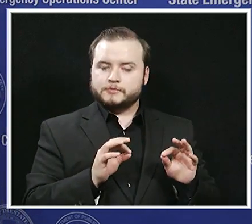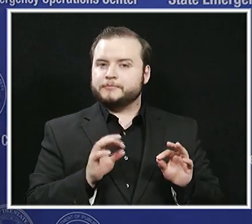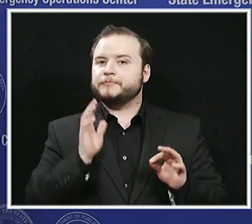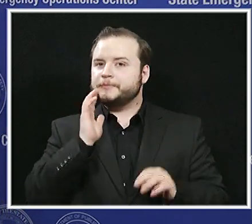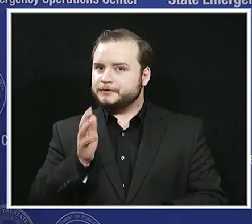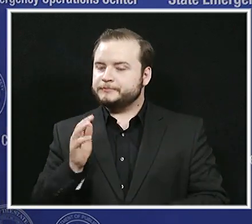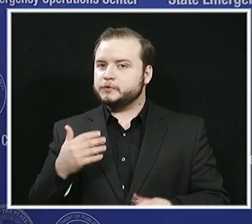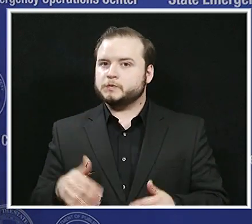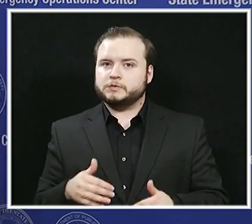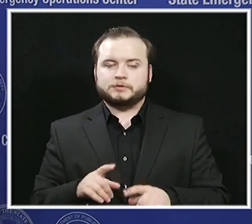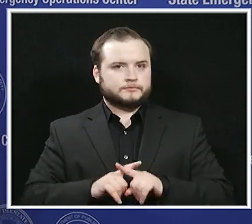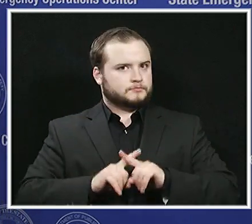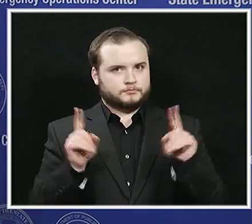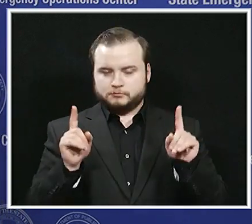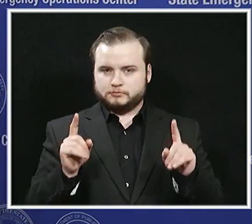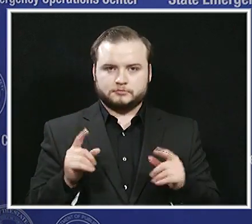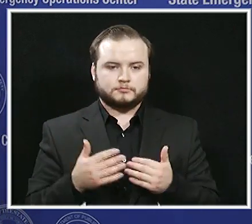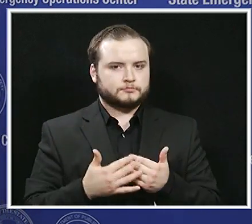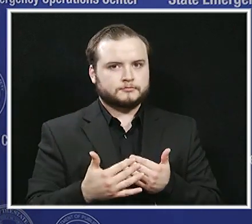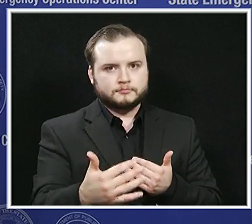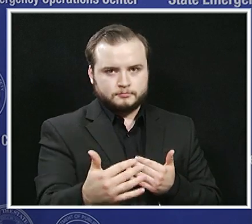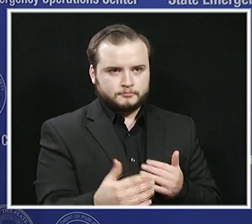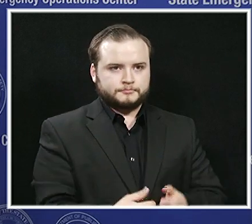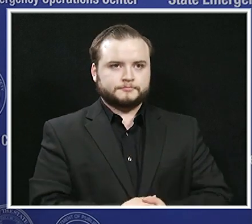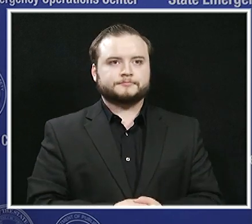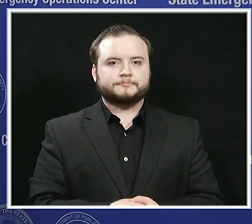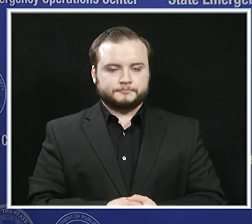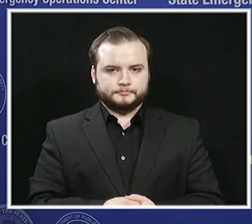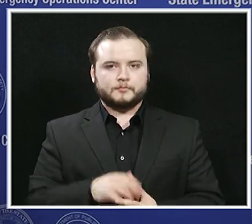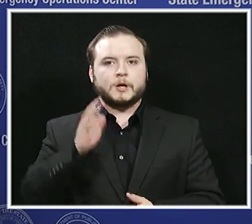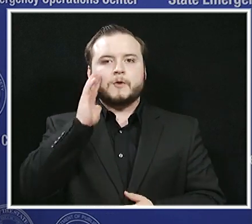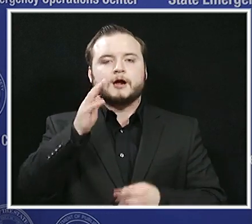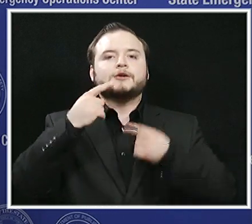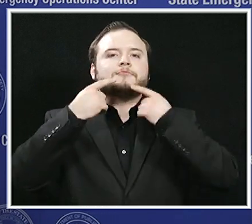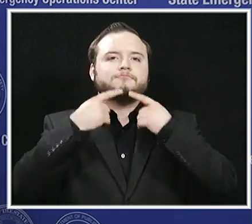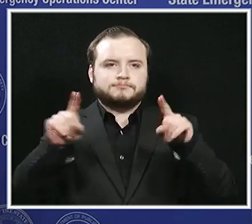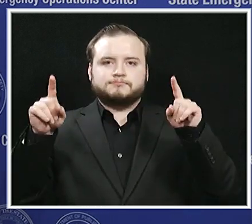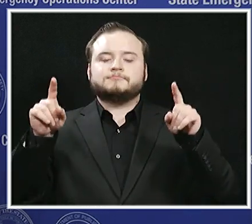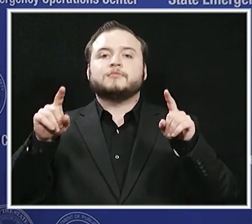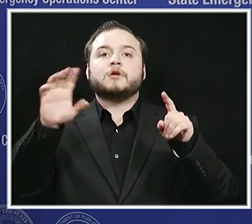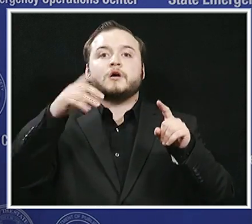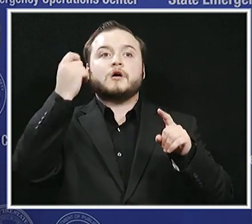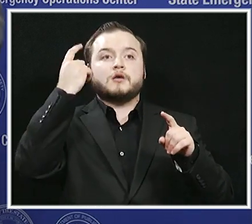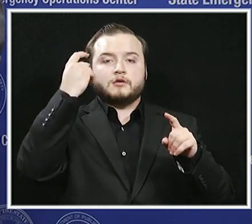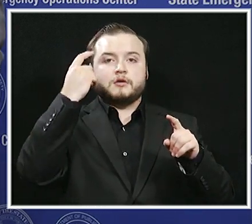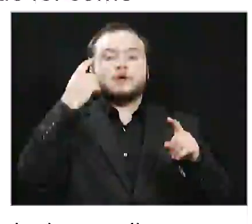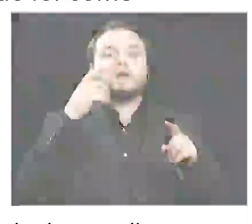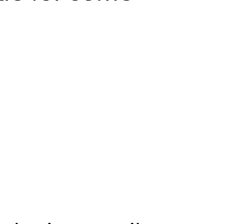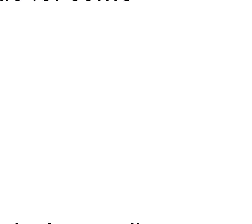of that contract tracing team that Commissioner Malcolm has been working on doing the work that needs to be done. So it is going to be different. I think all of us have come to that.